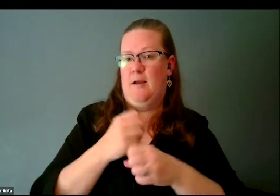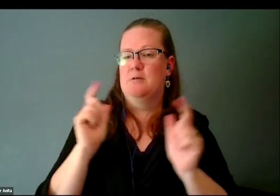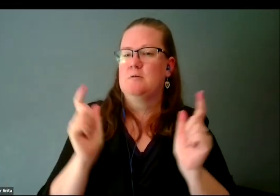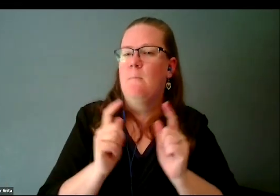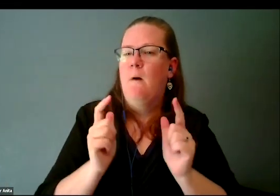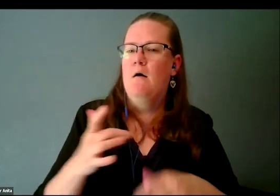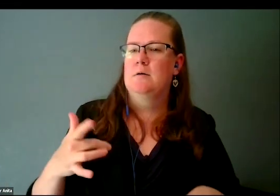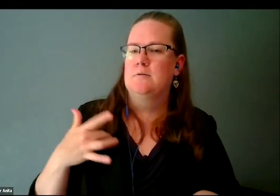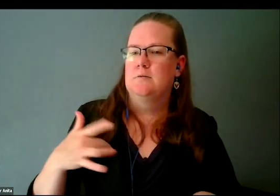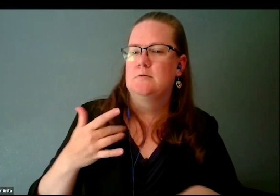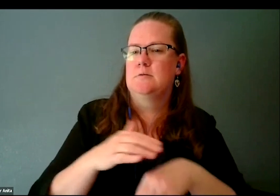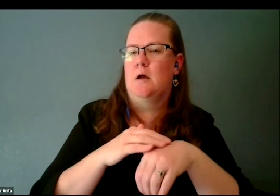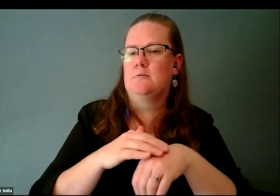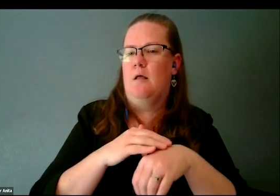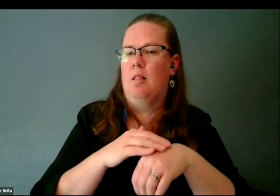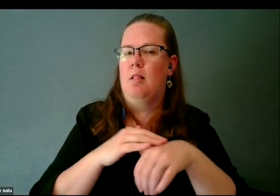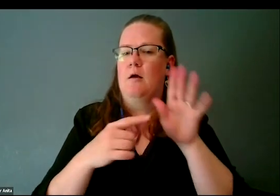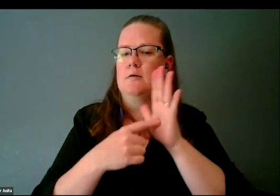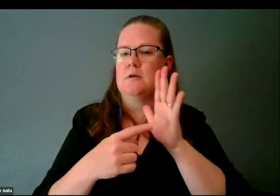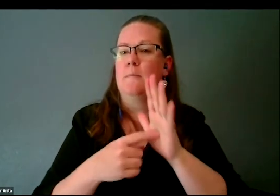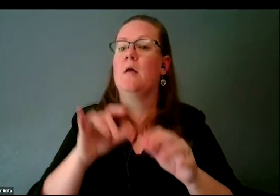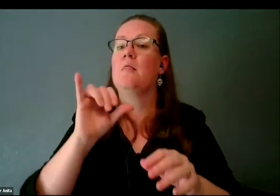This was based on the Please Touch exhibit